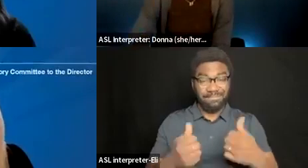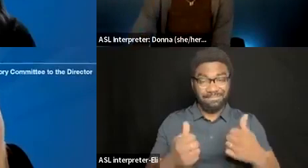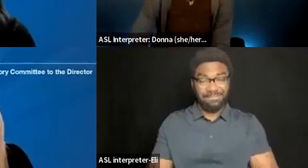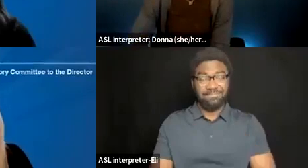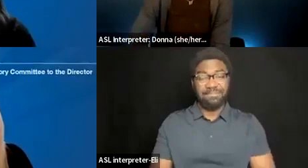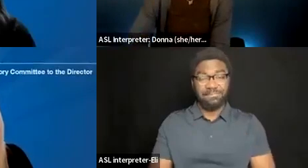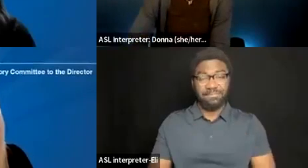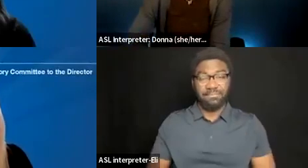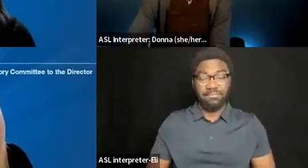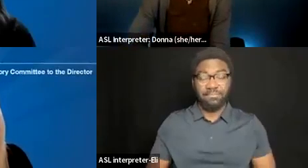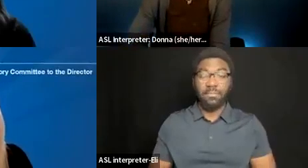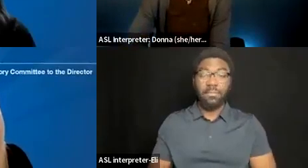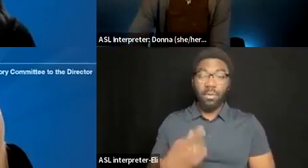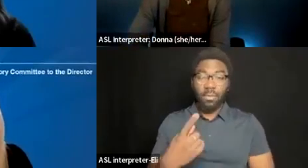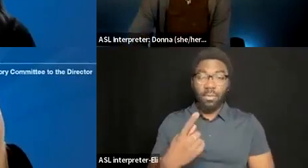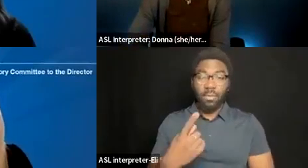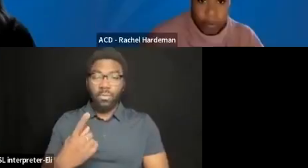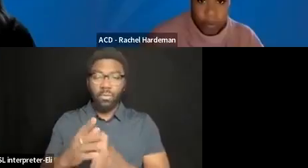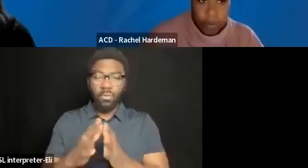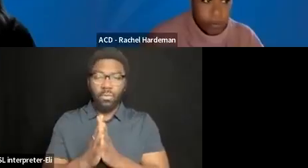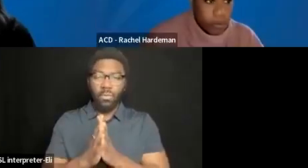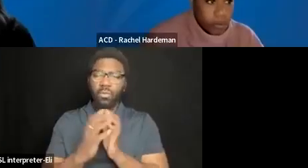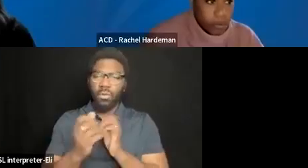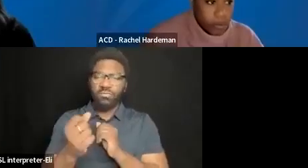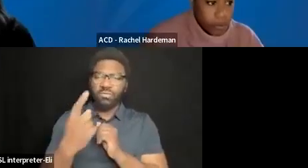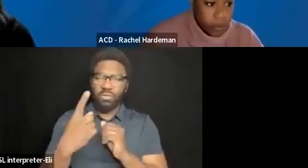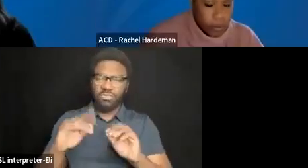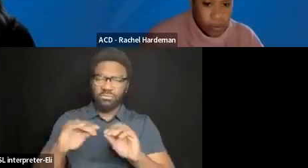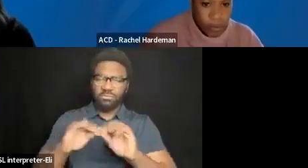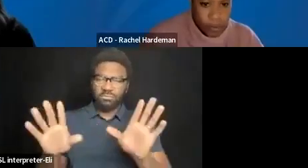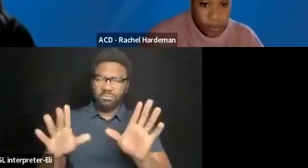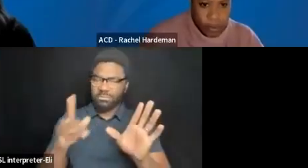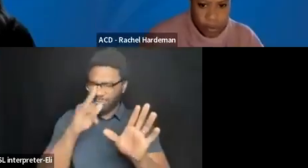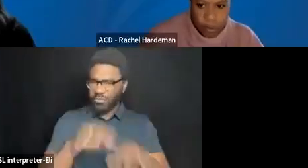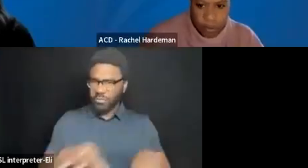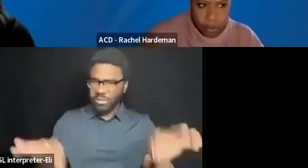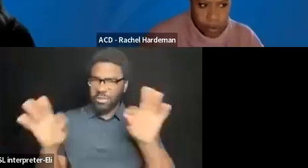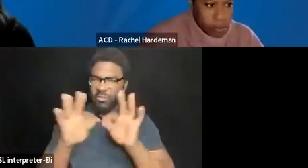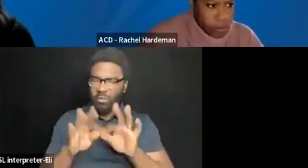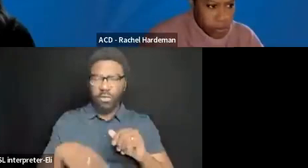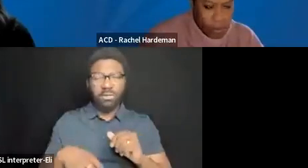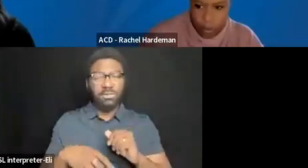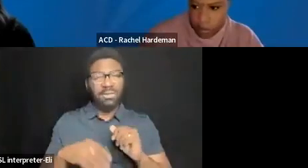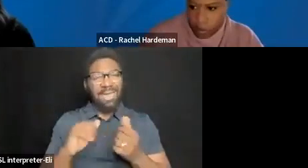how does the infrastructure weave into the centers? So it's really important to me from a DMI standpoint that all